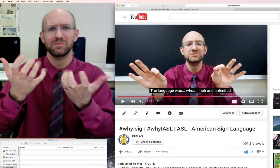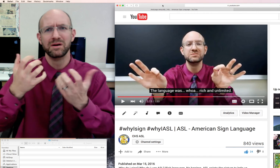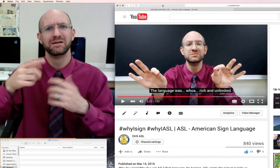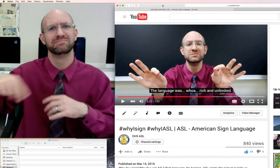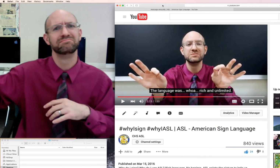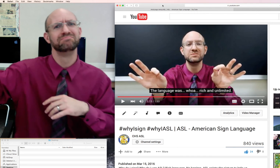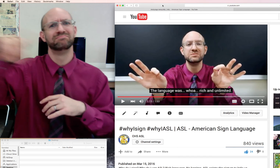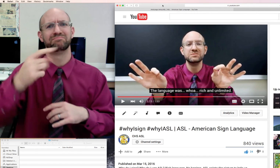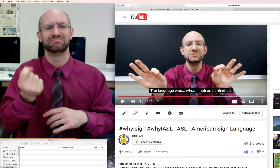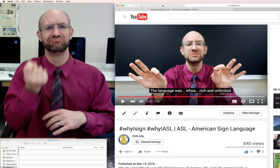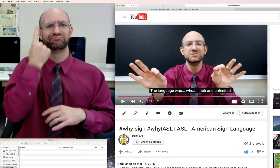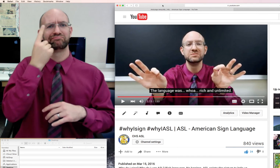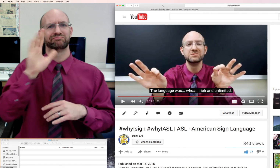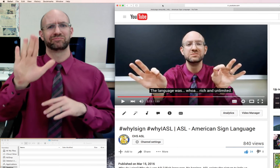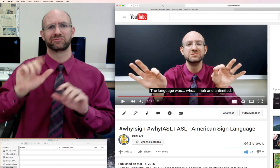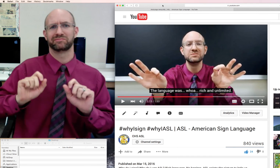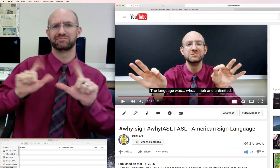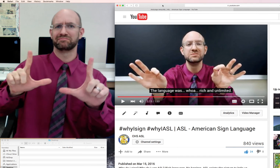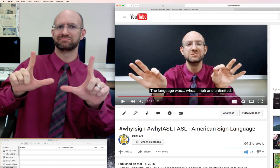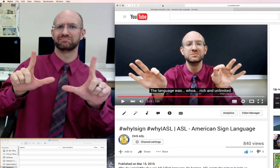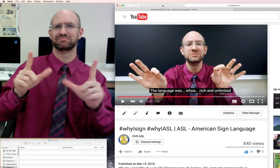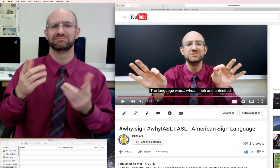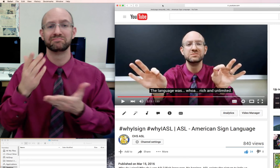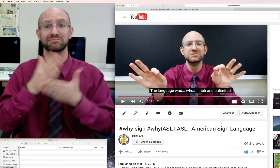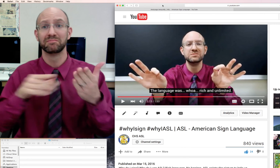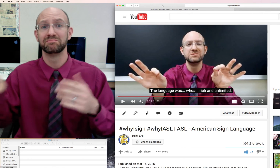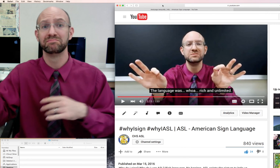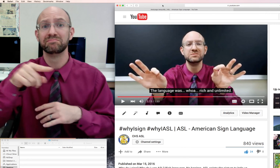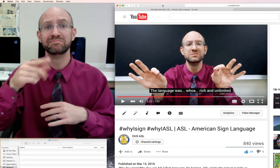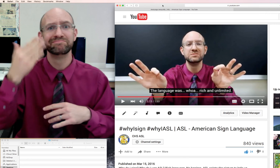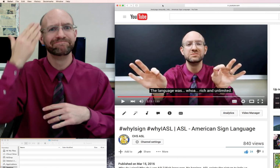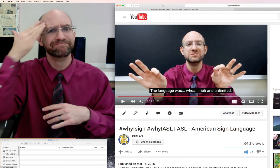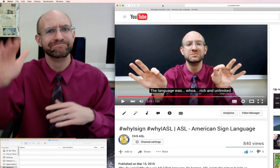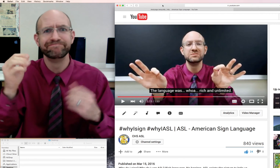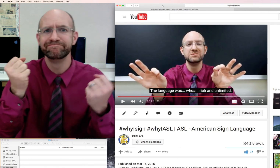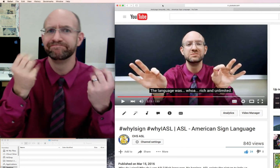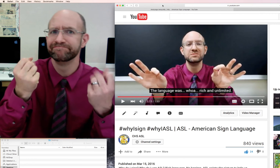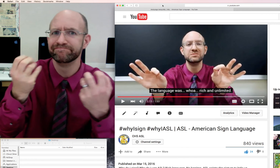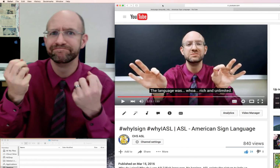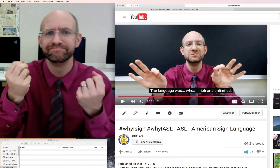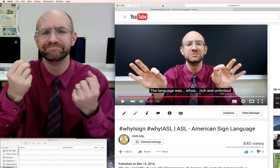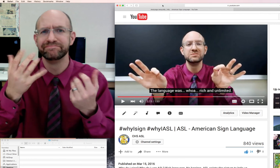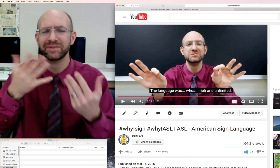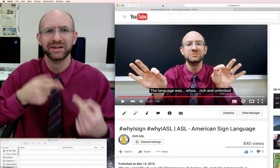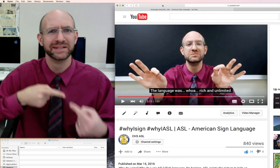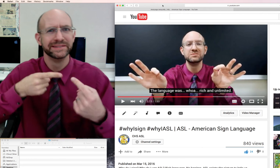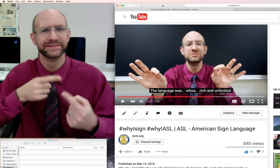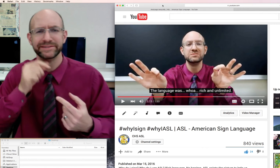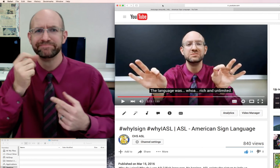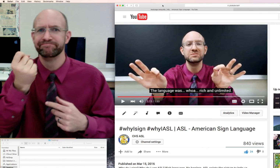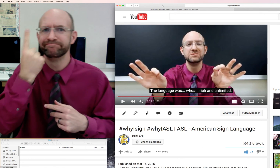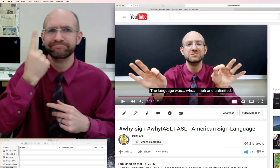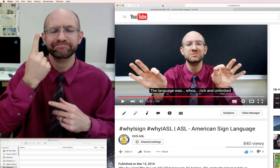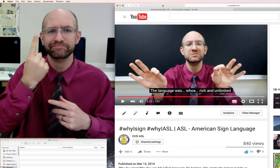You want everyone to understand your vlog. Some of them do not know sign language. Some struggle to understand.